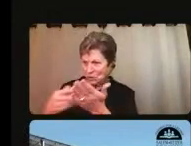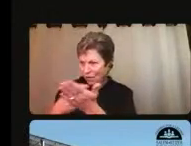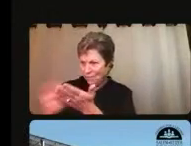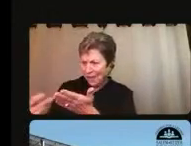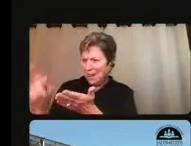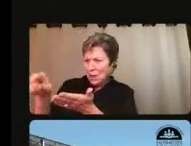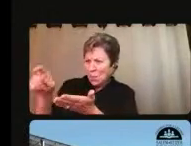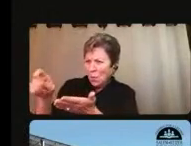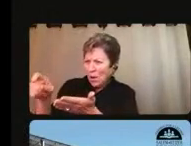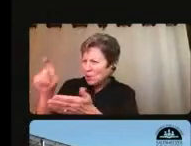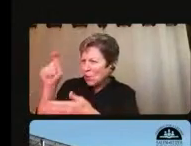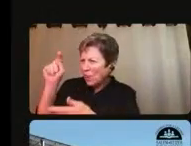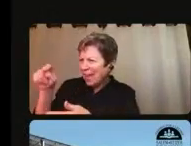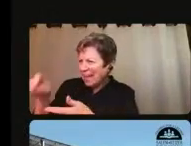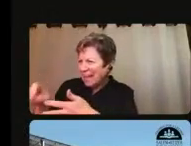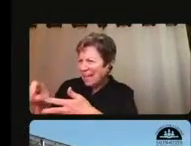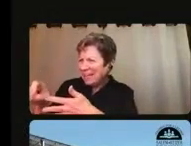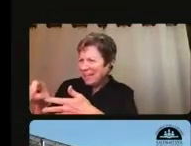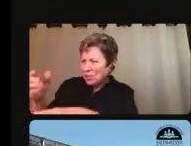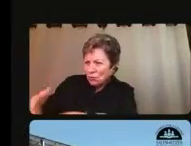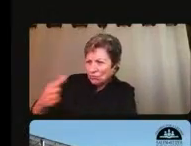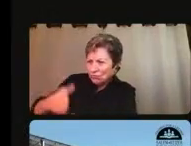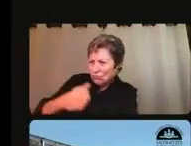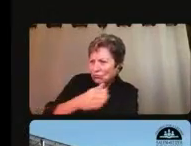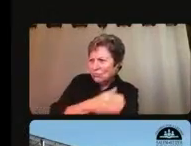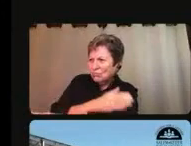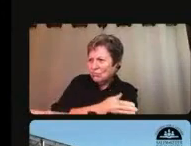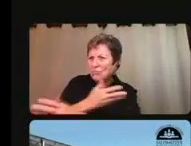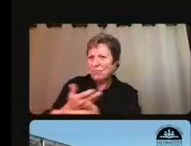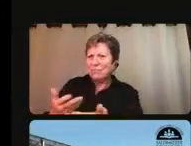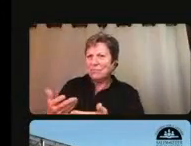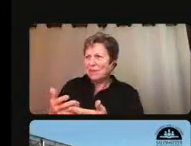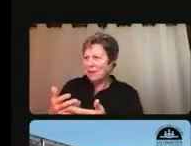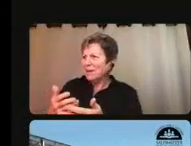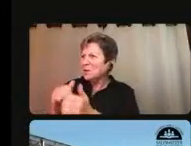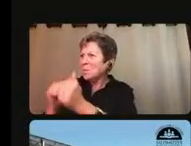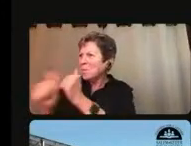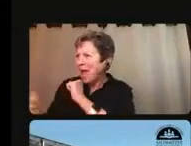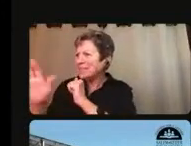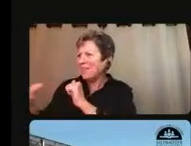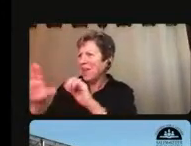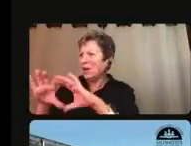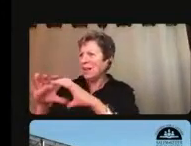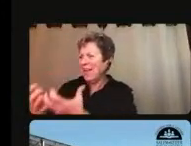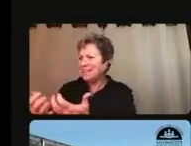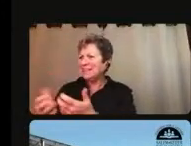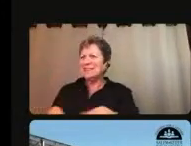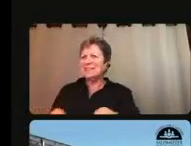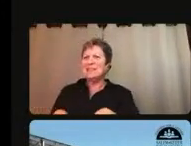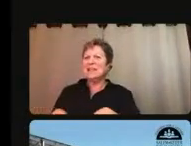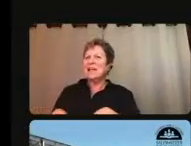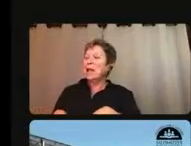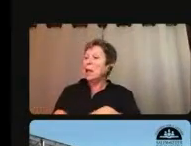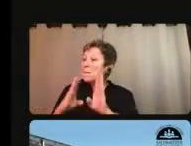STUDENTS ARE DOING WELL IF A STUDENT'S FAILING. WE CAN SEE WHAT KIND OF HELP